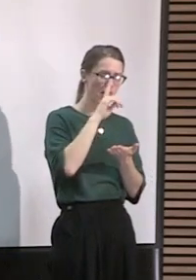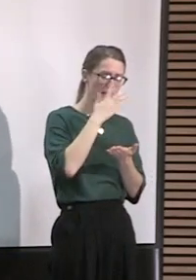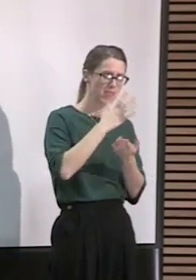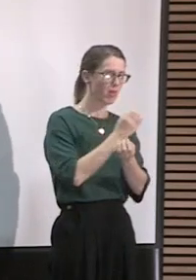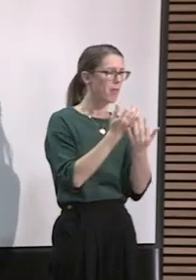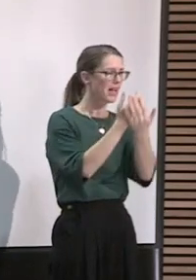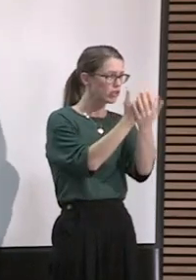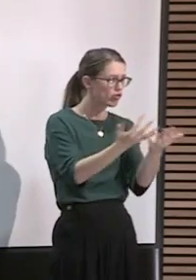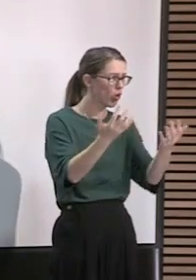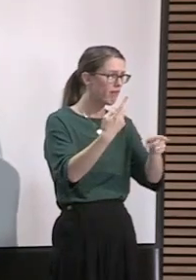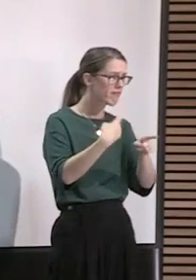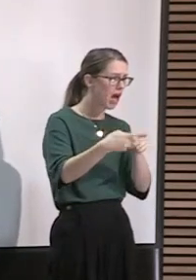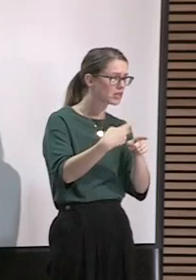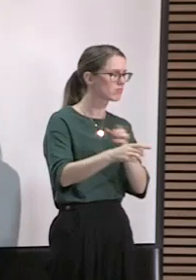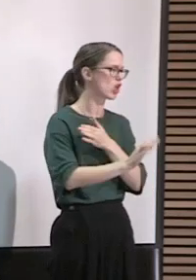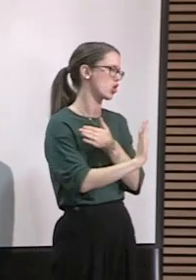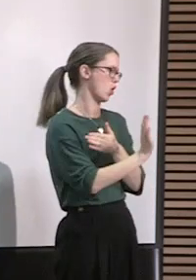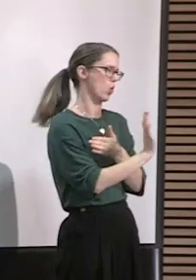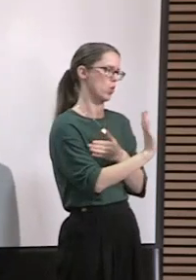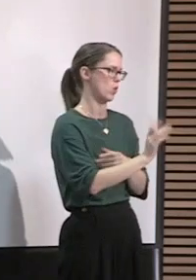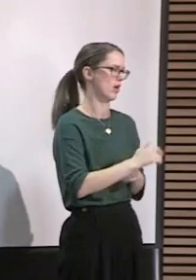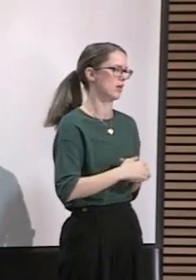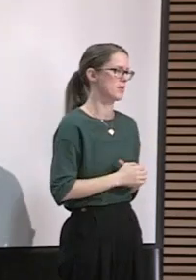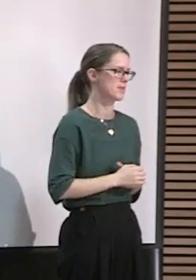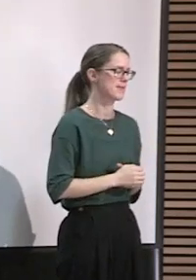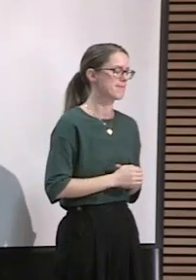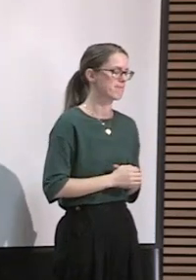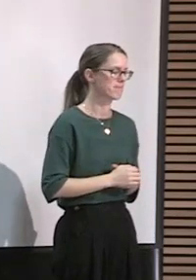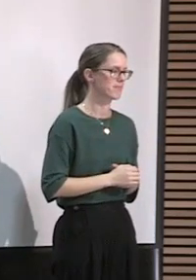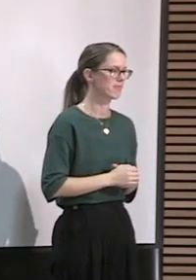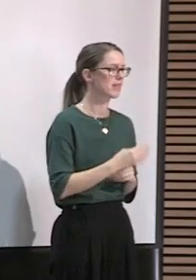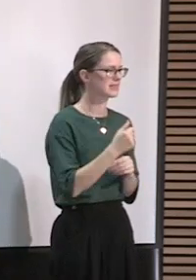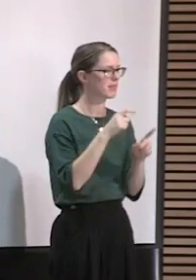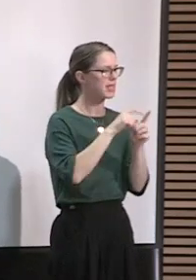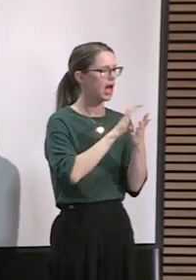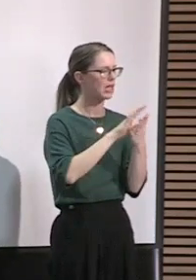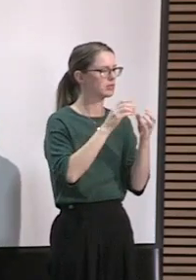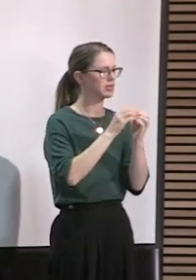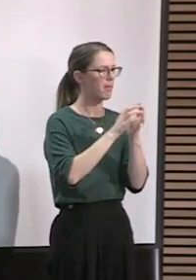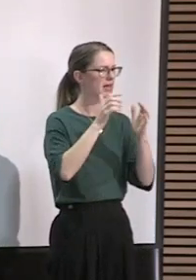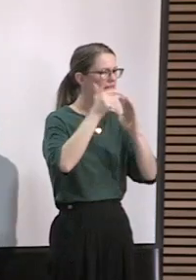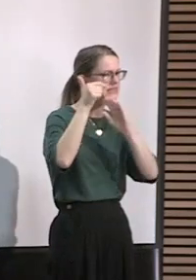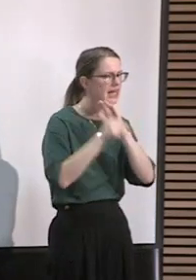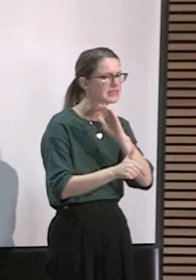government is not providing enough funding, maybe it underestimated the population growth or... No, that's